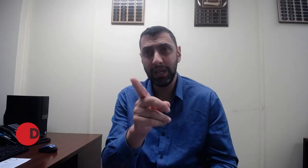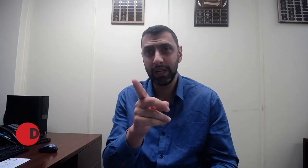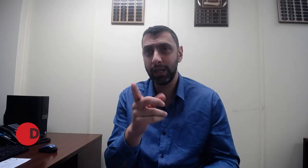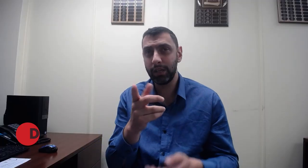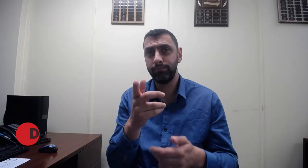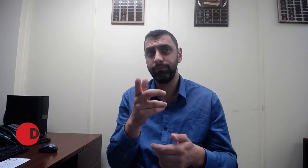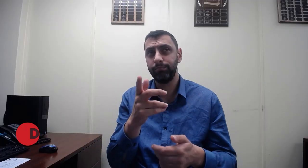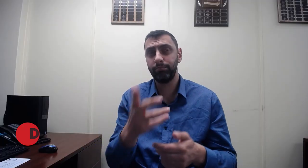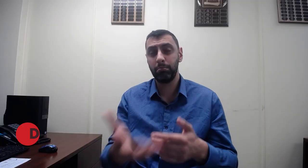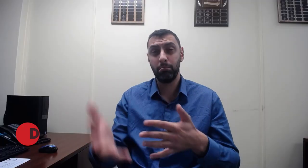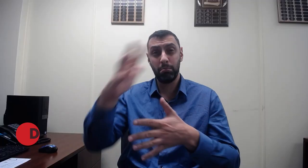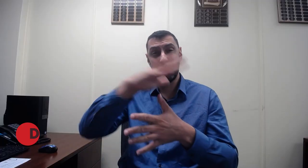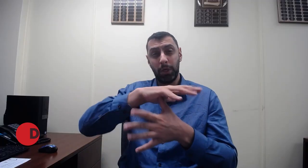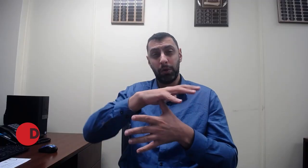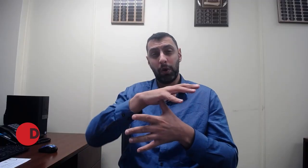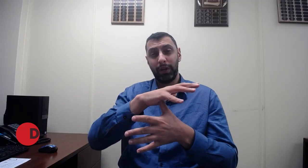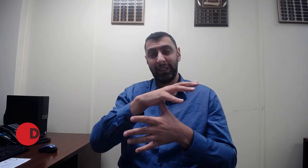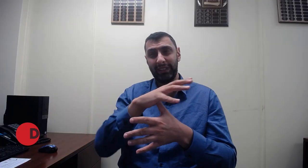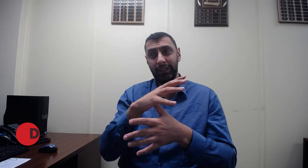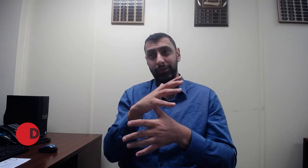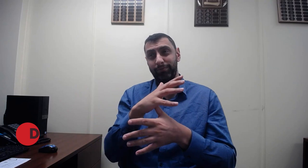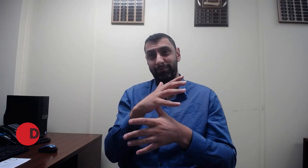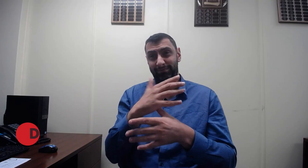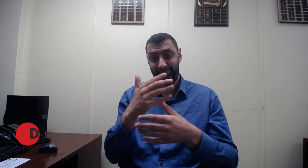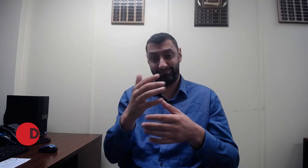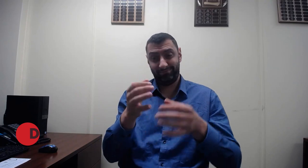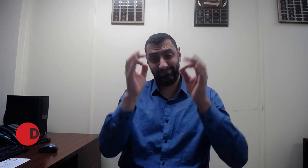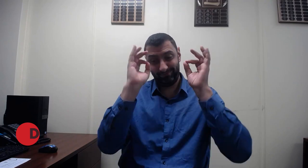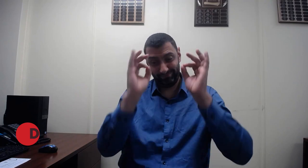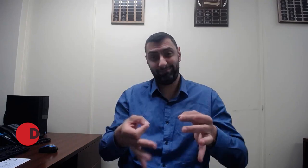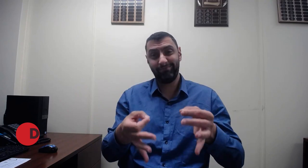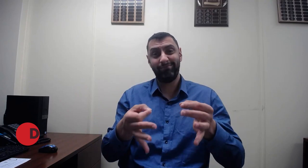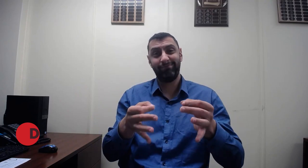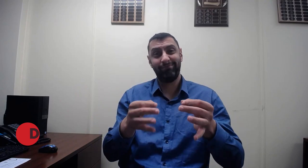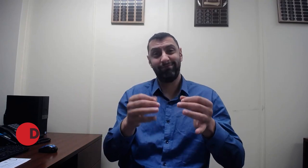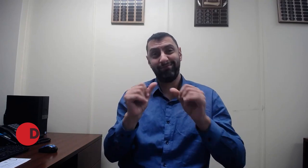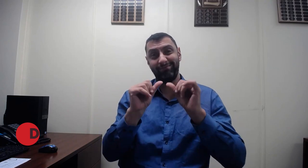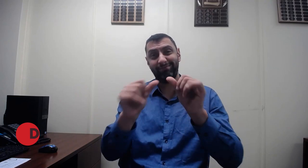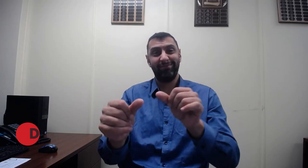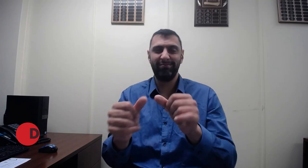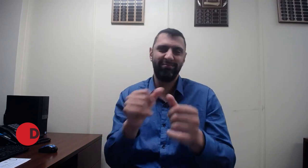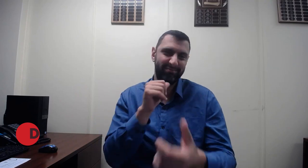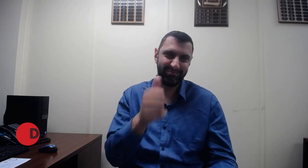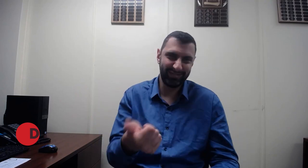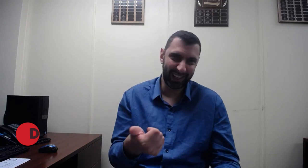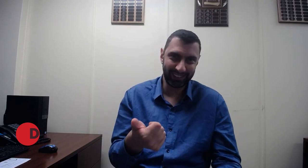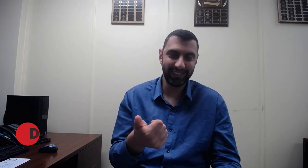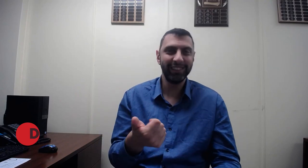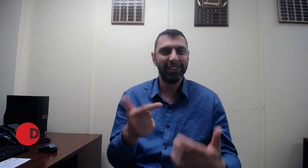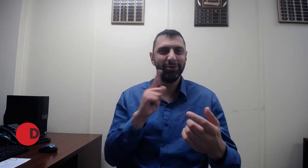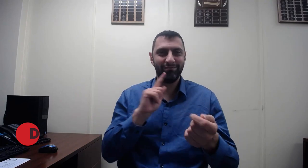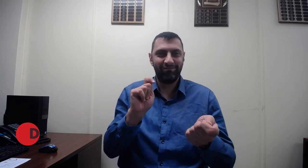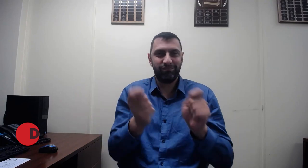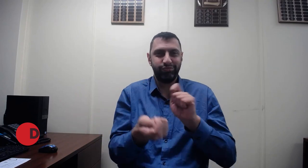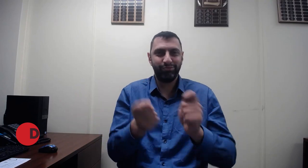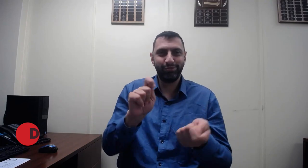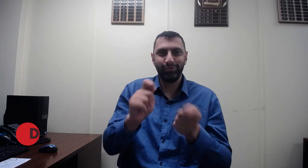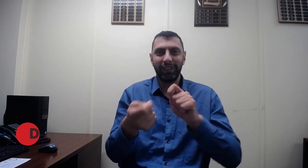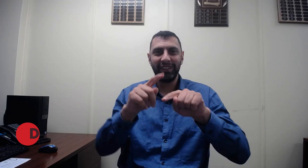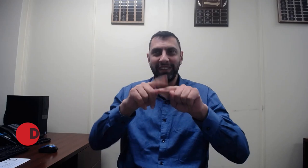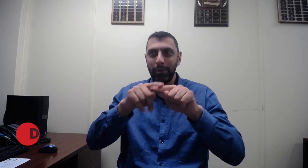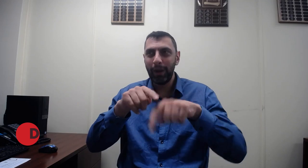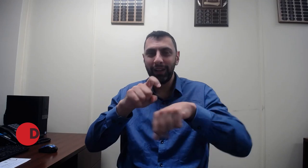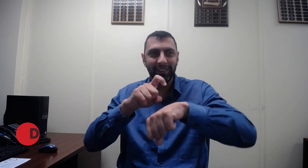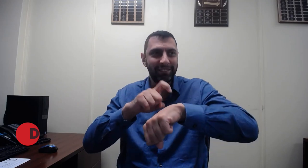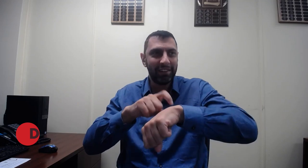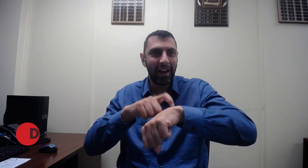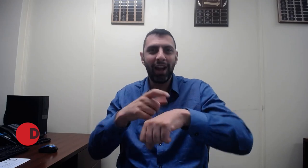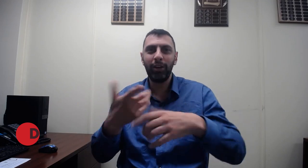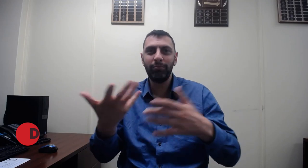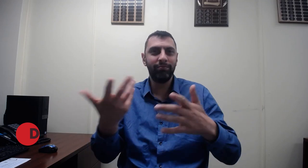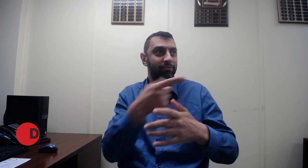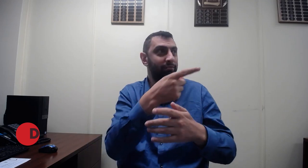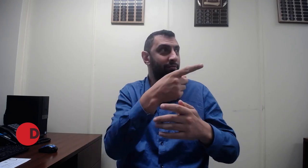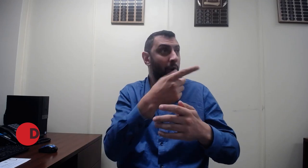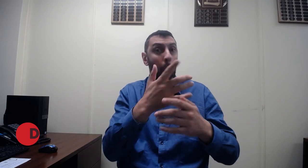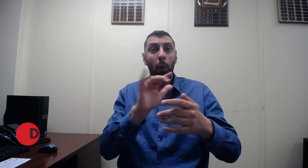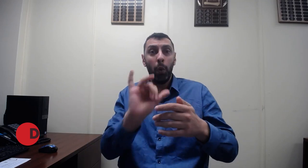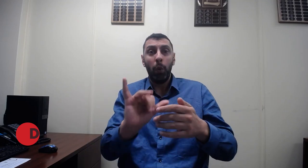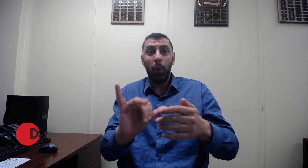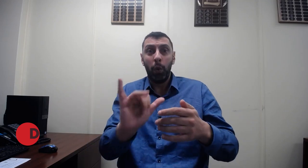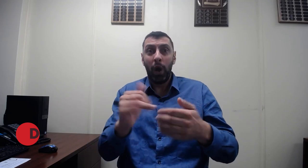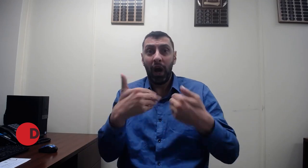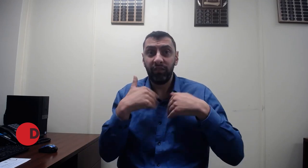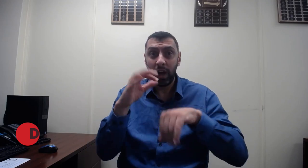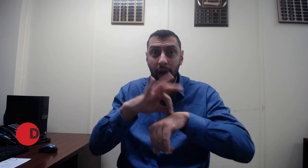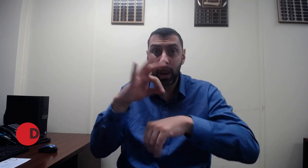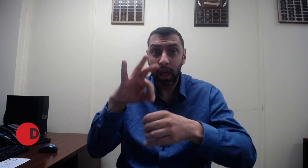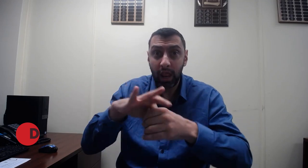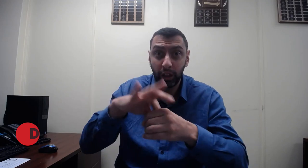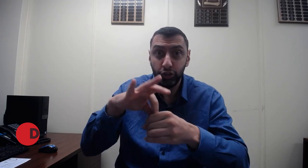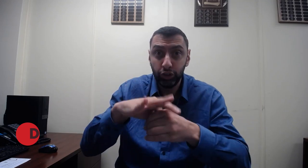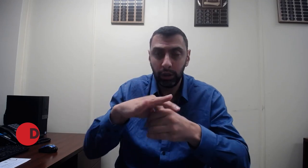Really priorities are not definite... it changes depending on time, situations...